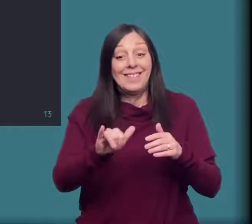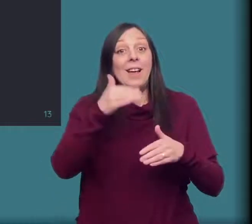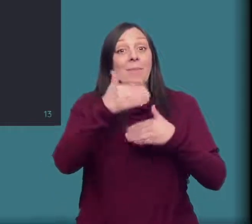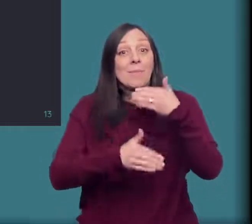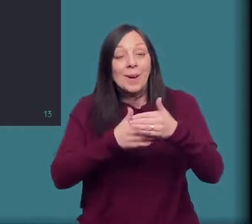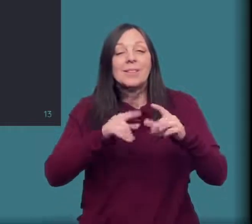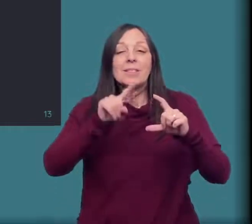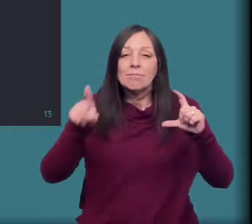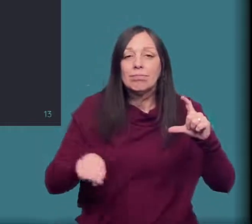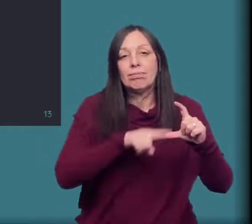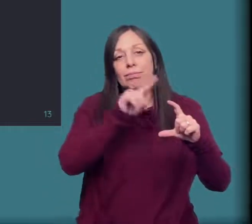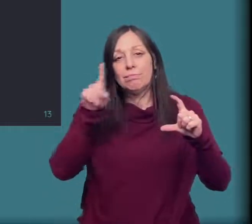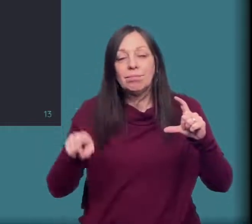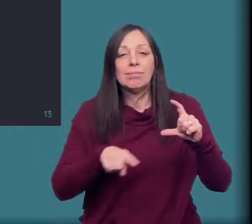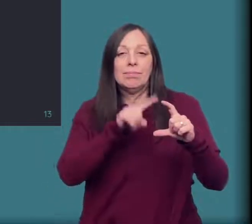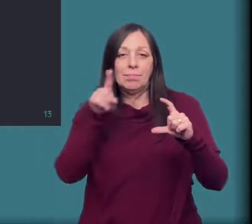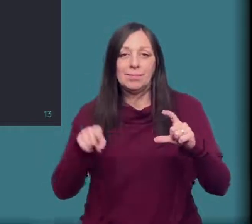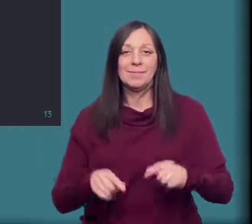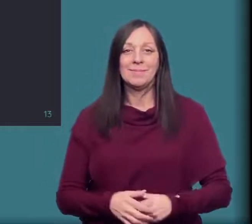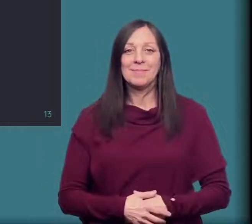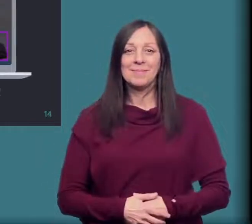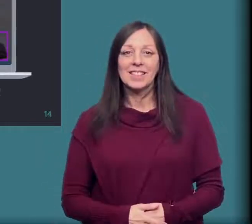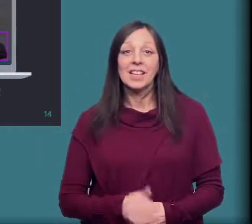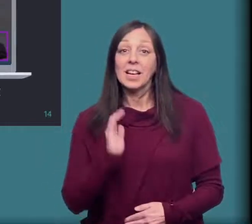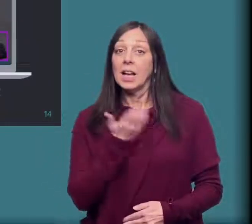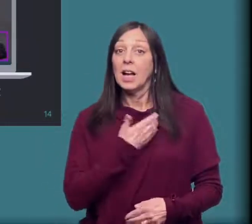and staff.